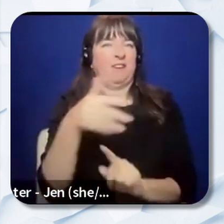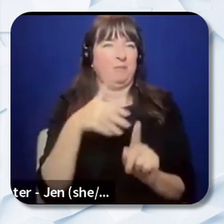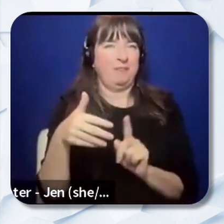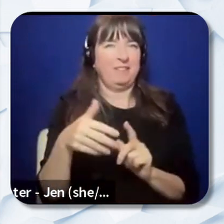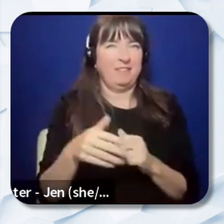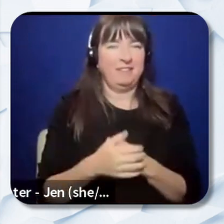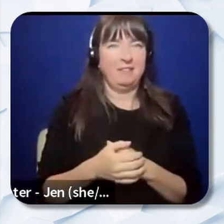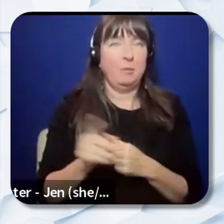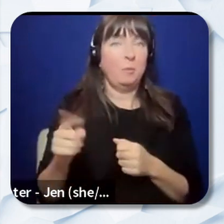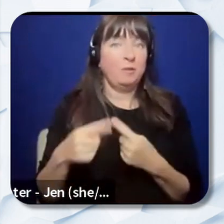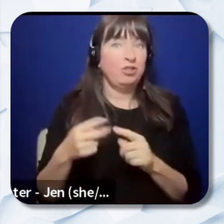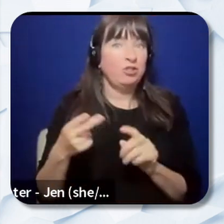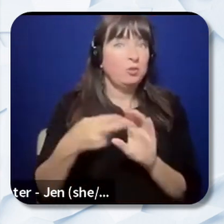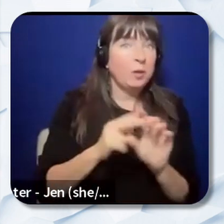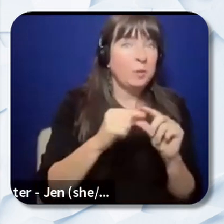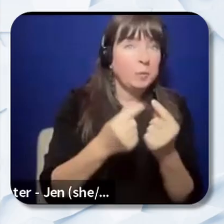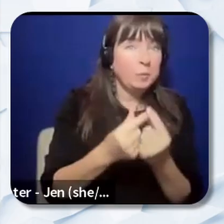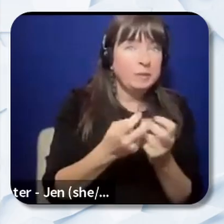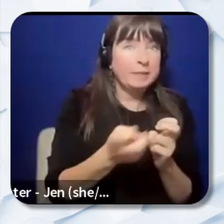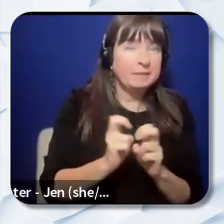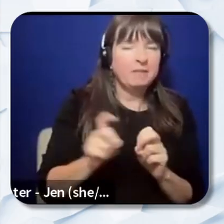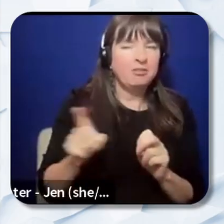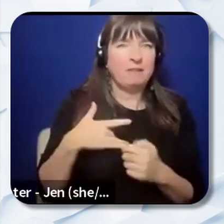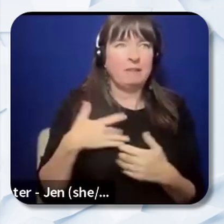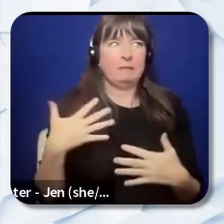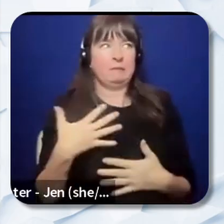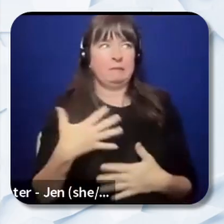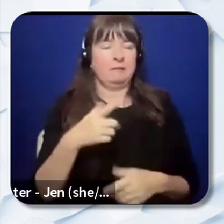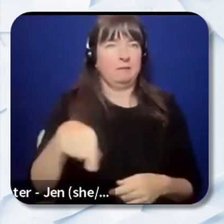groups and everything she felt you know kind of intimidated by all the kids. So we came up